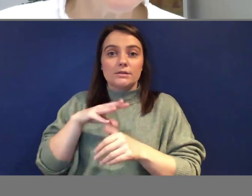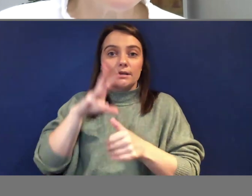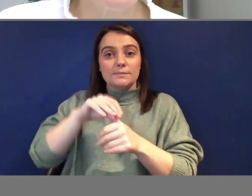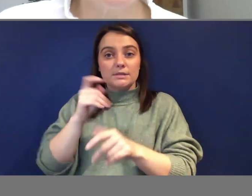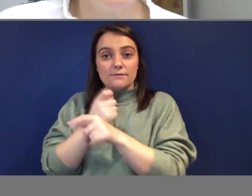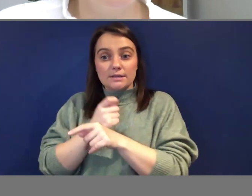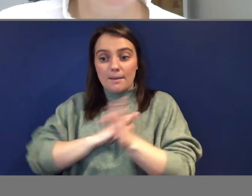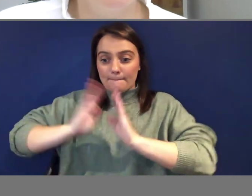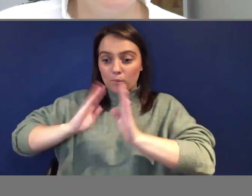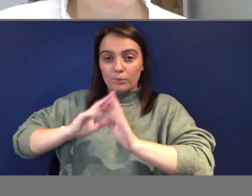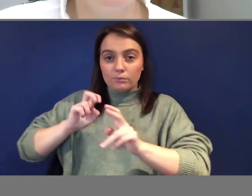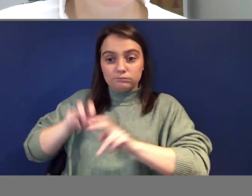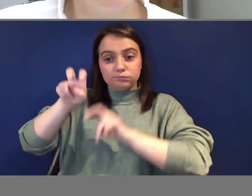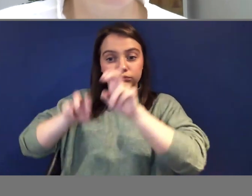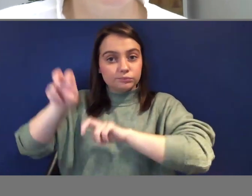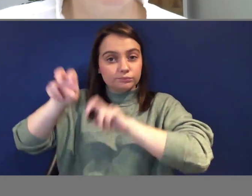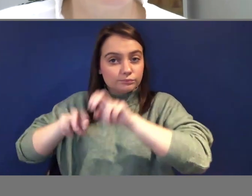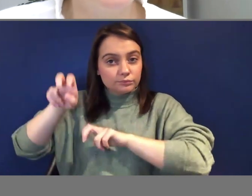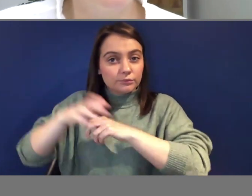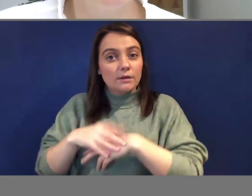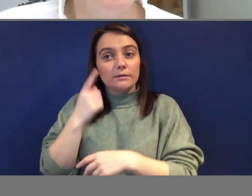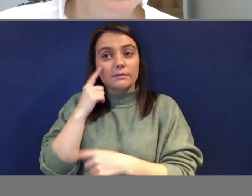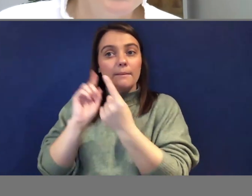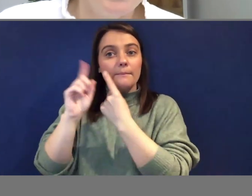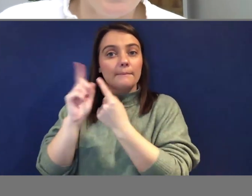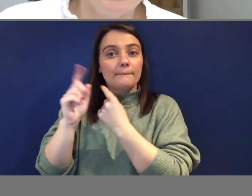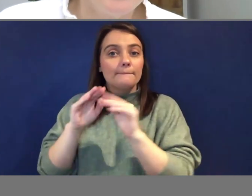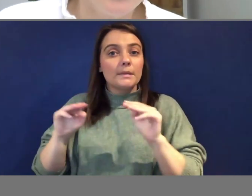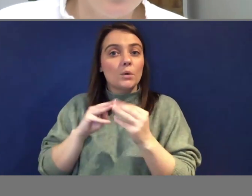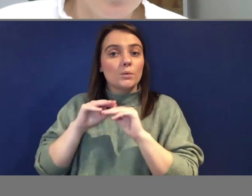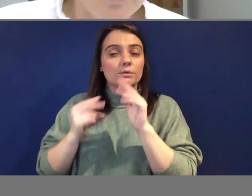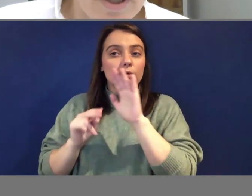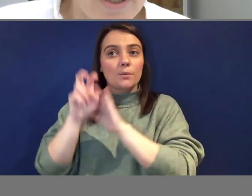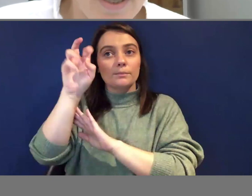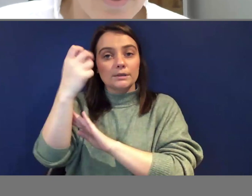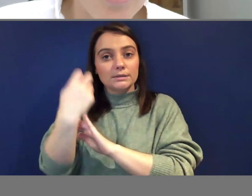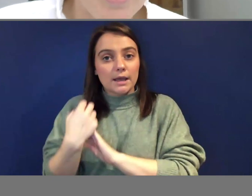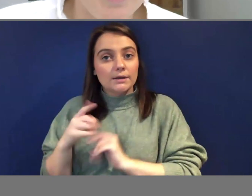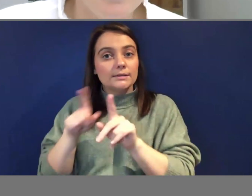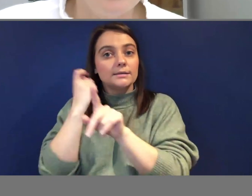or people encountering other people coming up or down and the varying characteristics